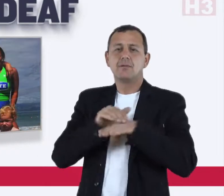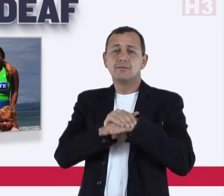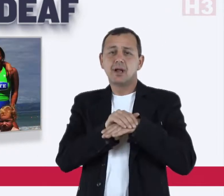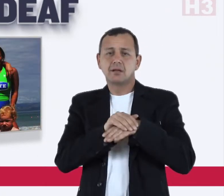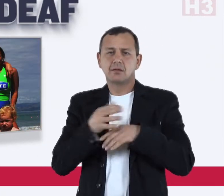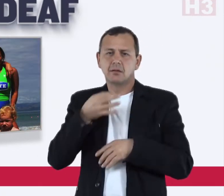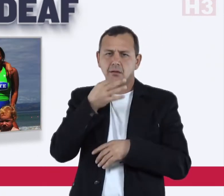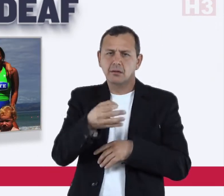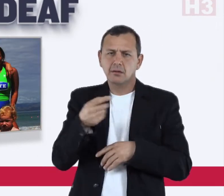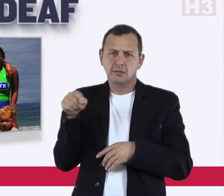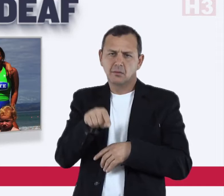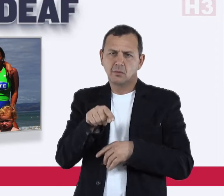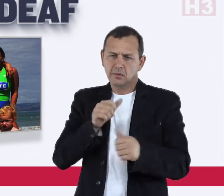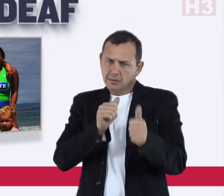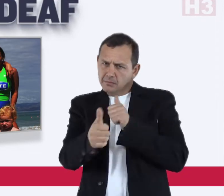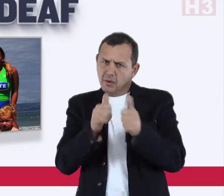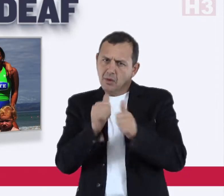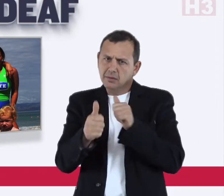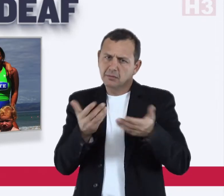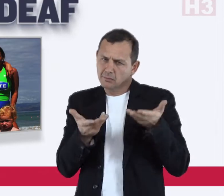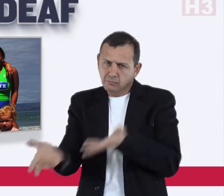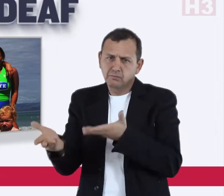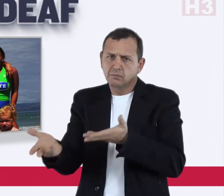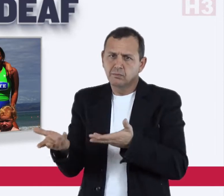When a friend recommended the sport to her,